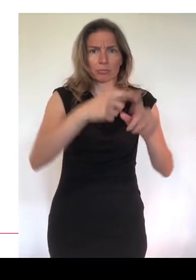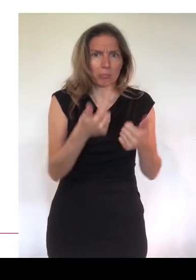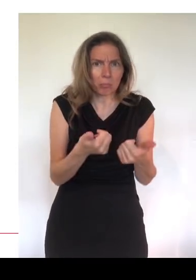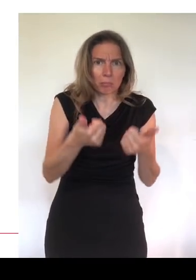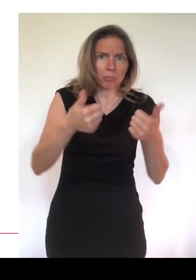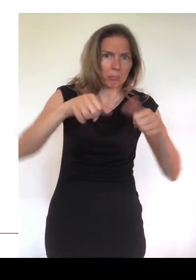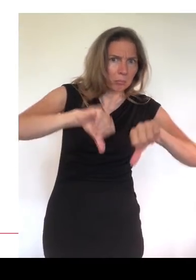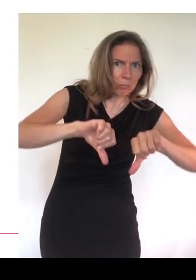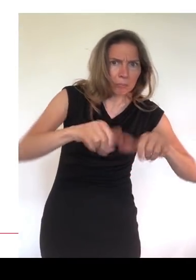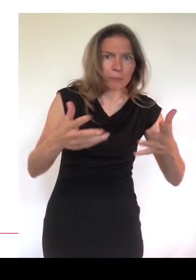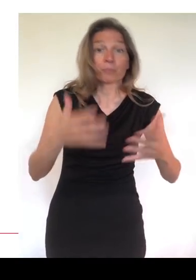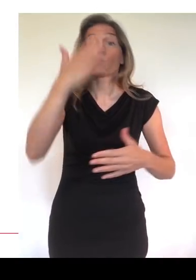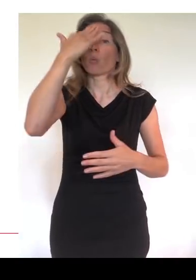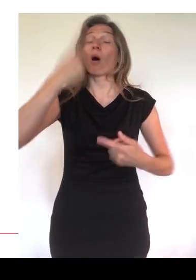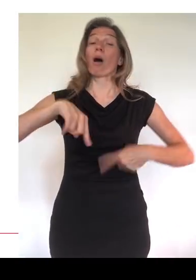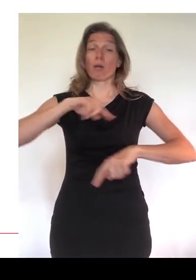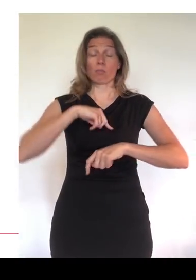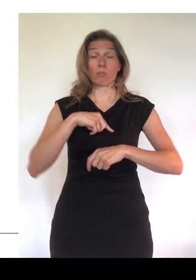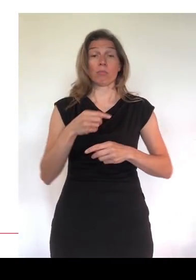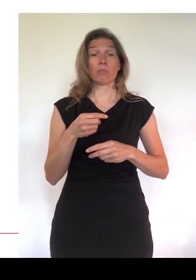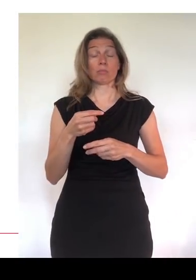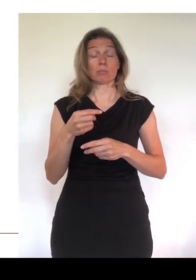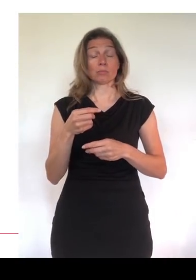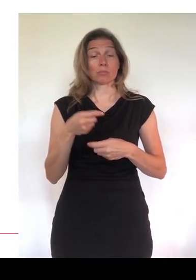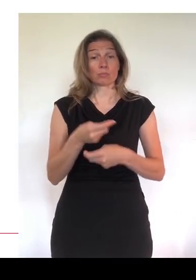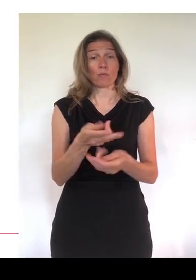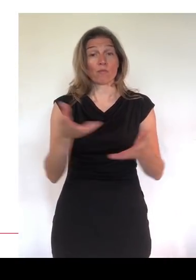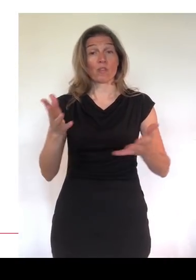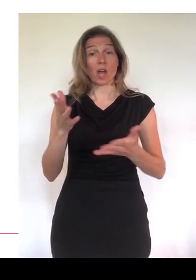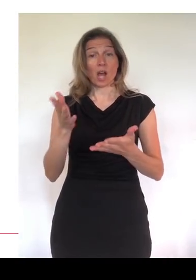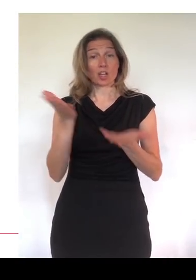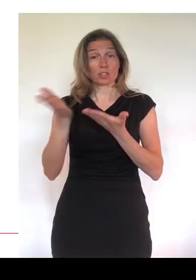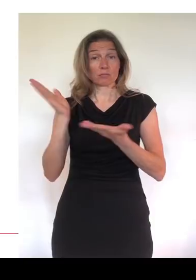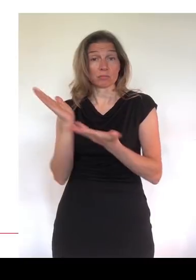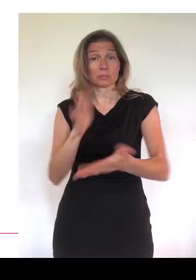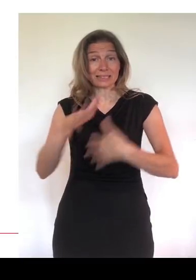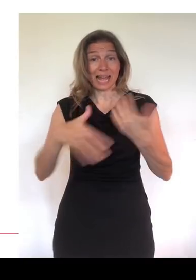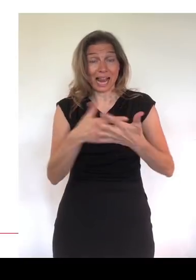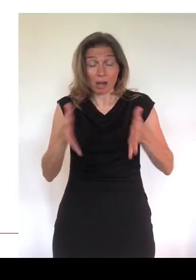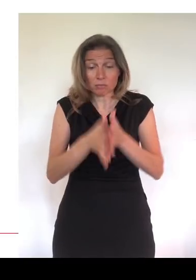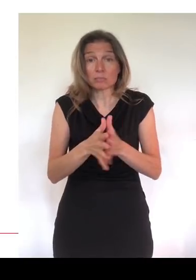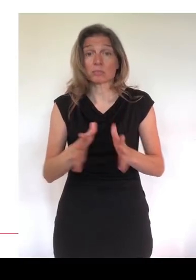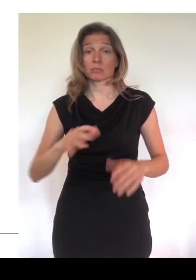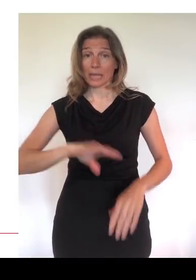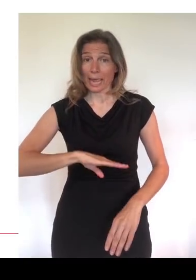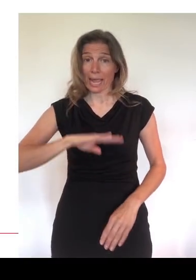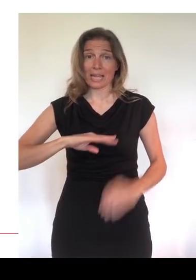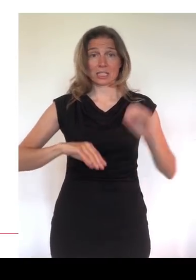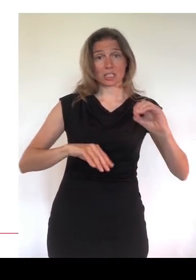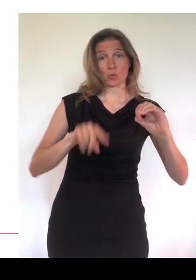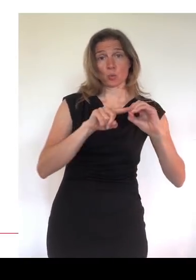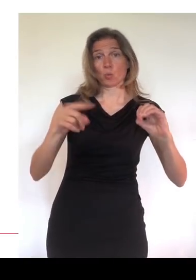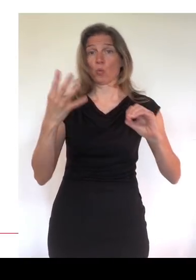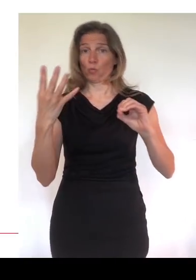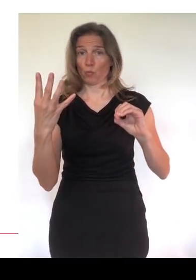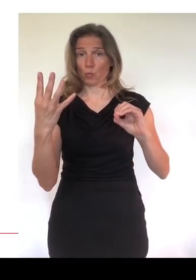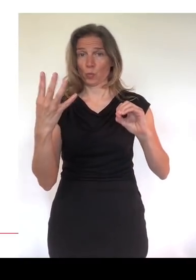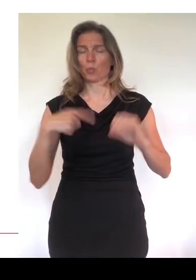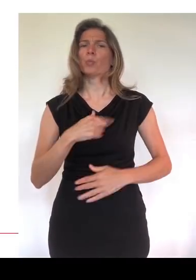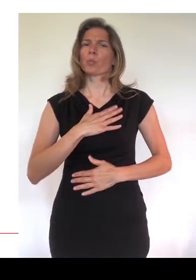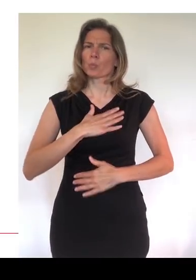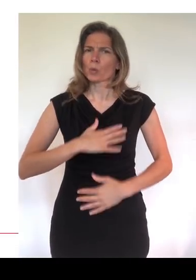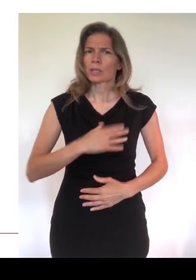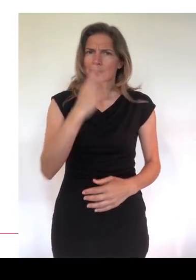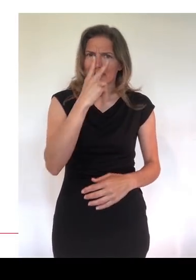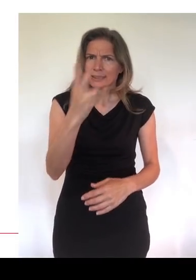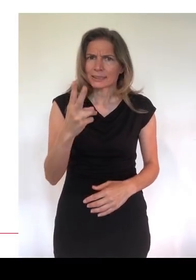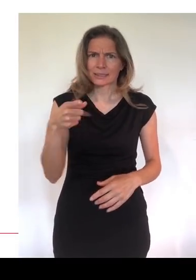between the ages of 0 & 4 and the observation tool is based on literature